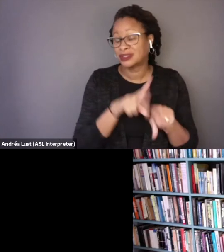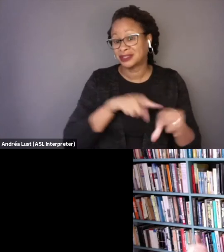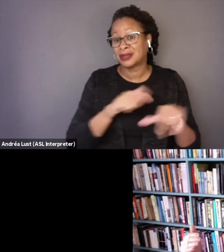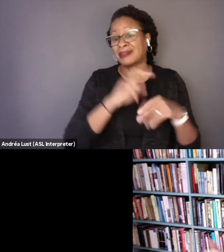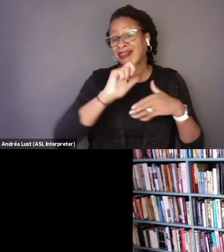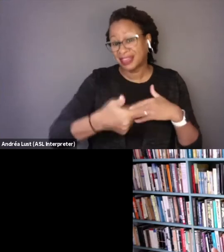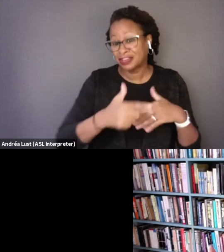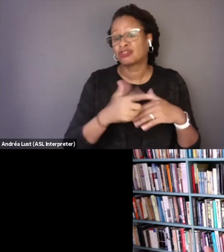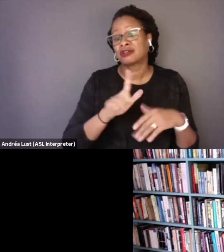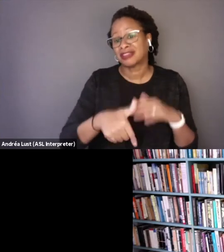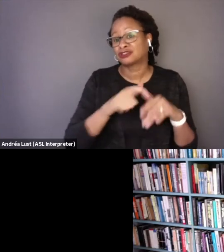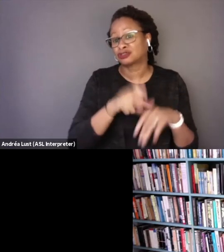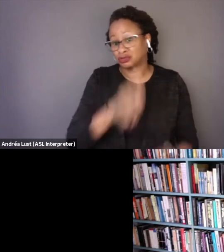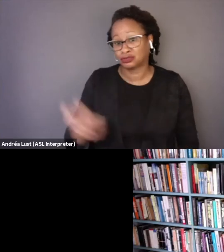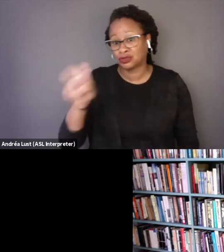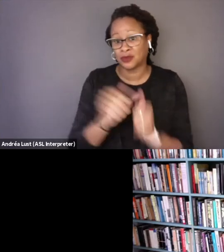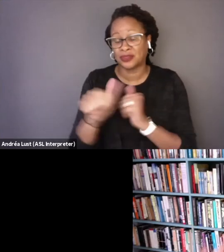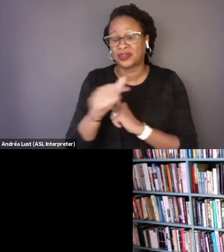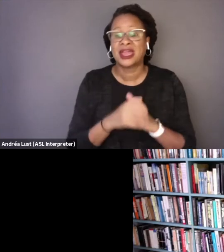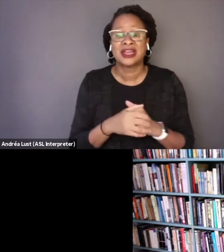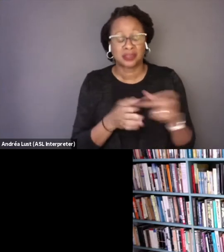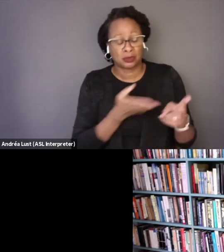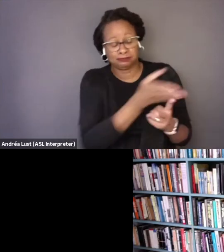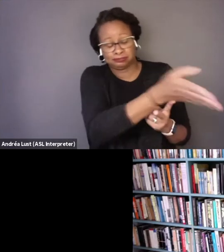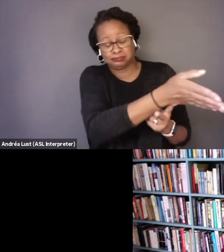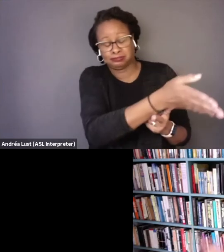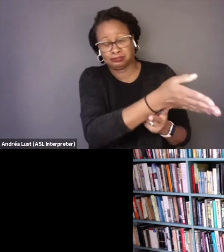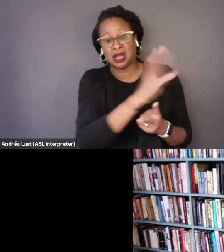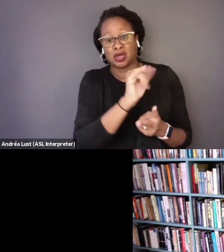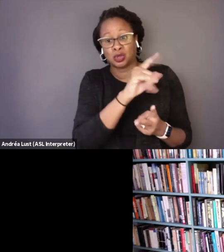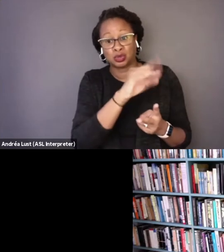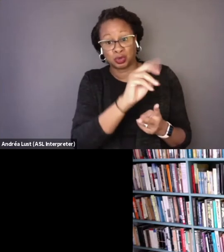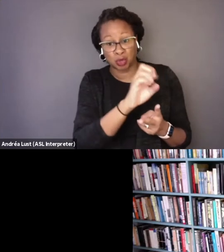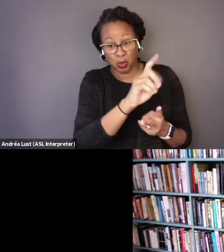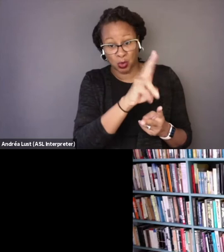And so through this two-pronged effort of my just reaching out, which ultimately I got a response to,